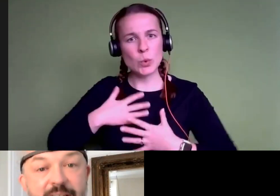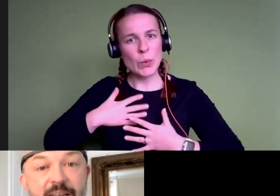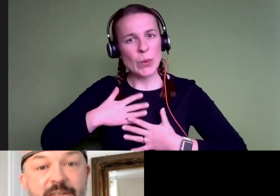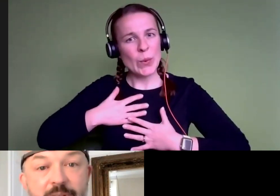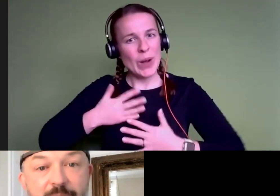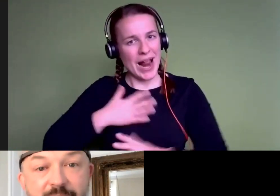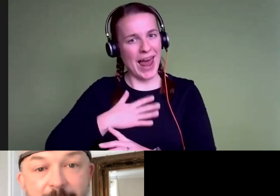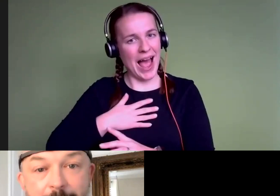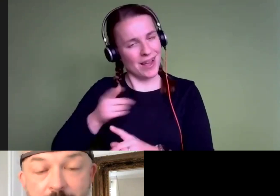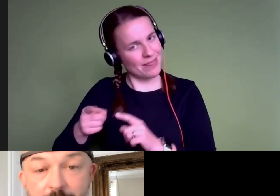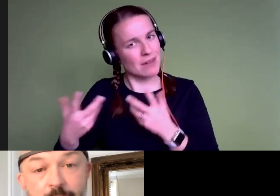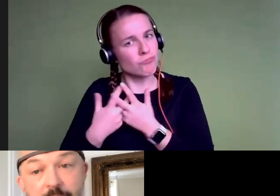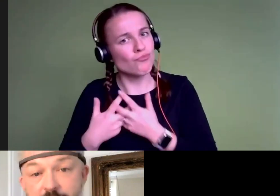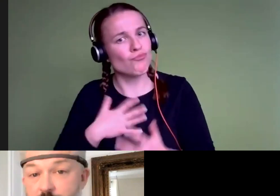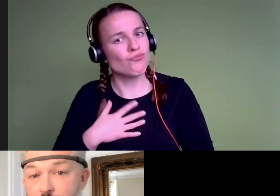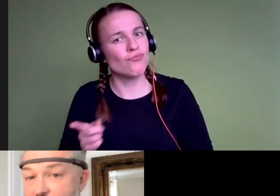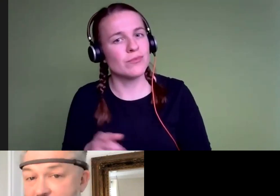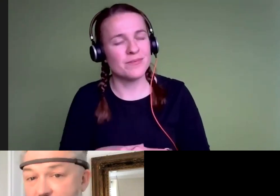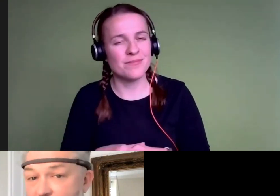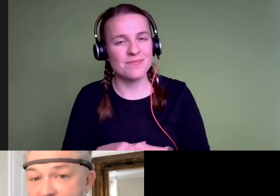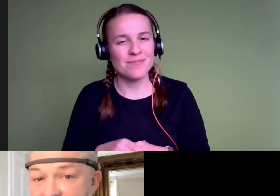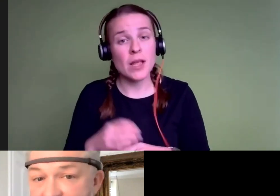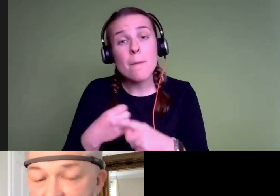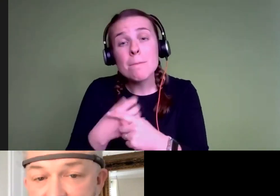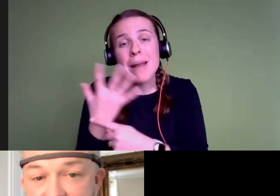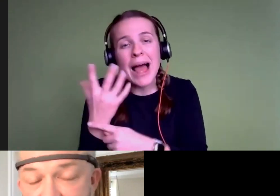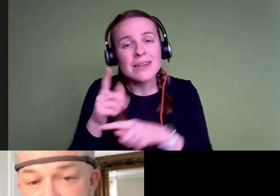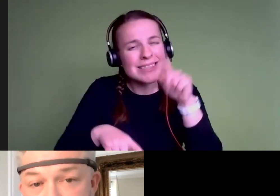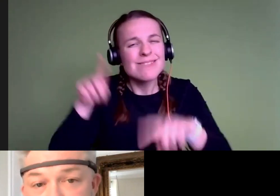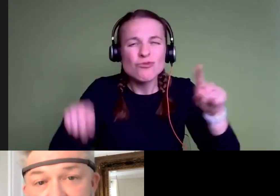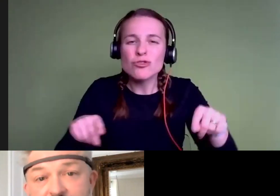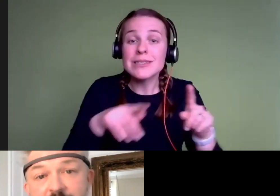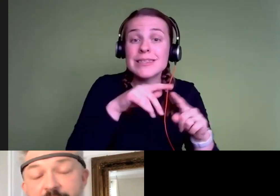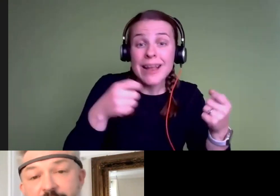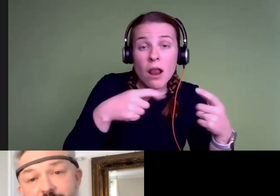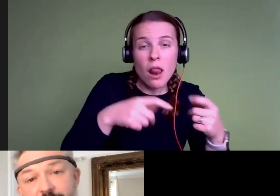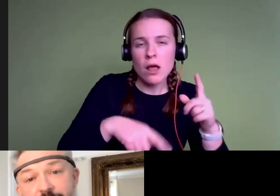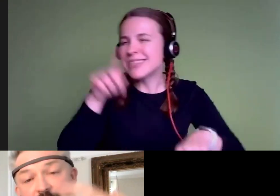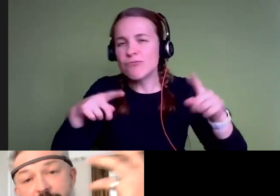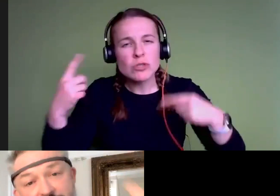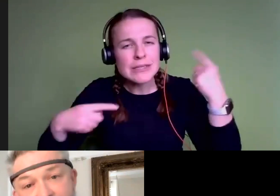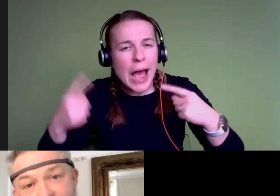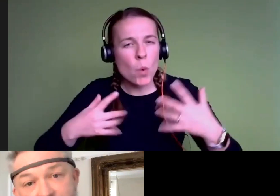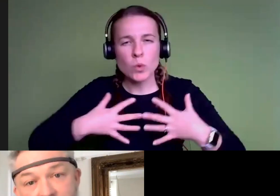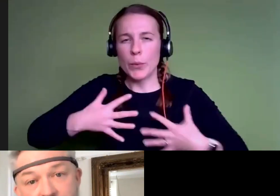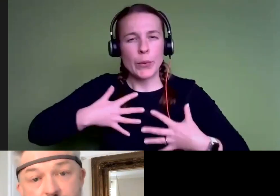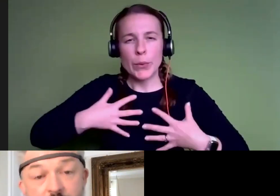conversation about, "it would be great to create green space based upon this positive feeling toward